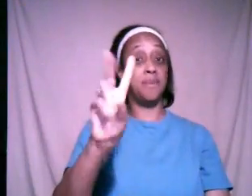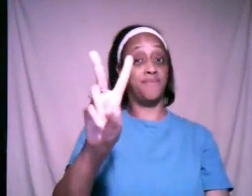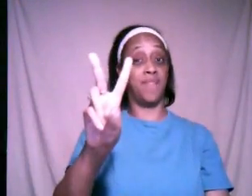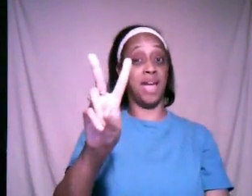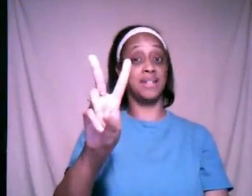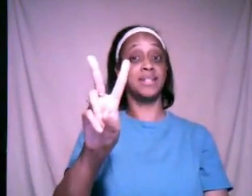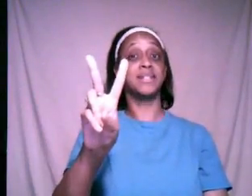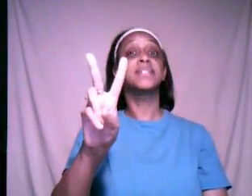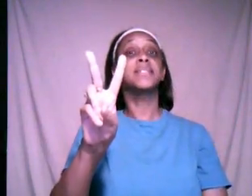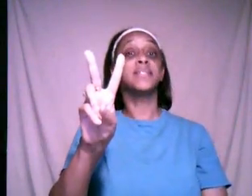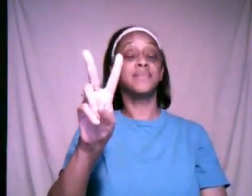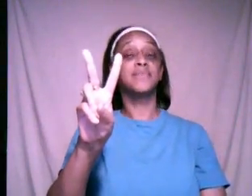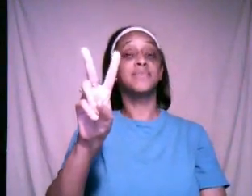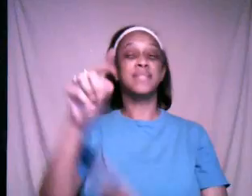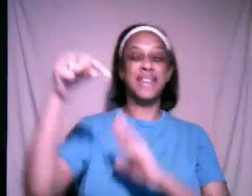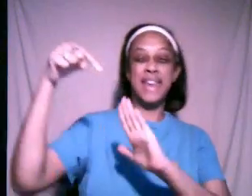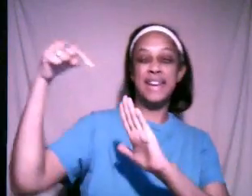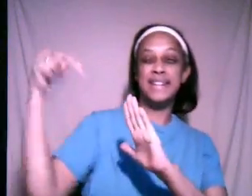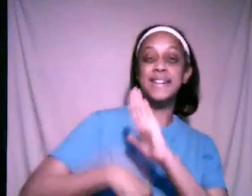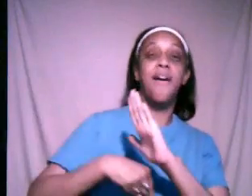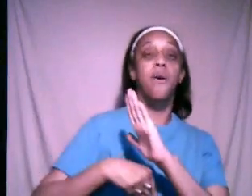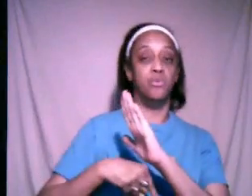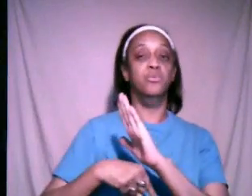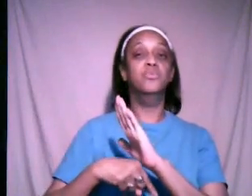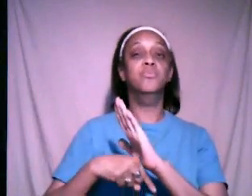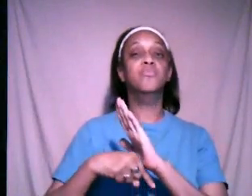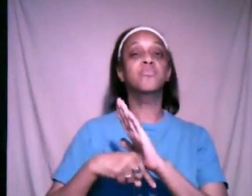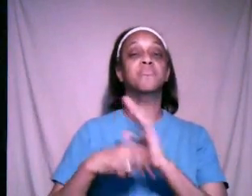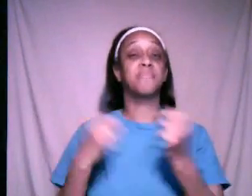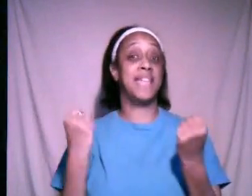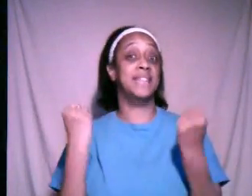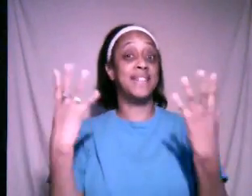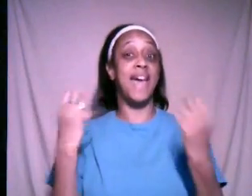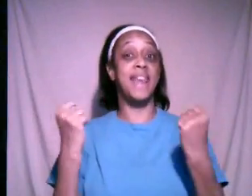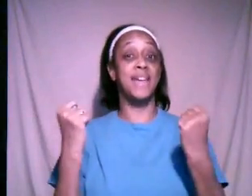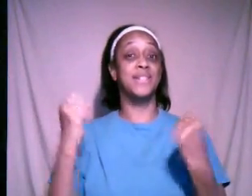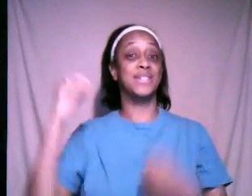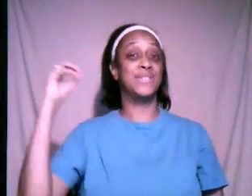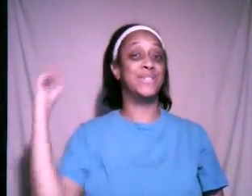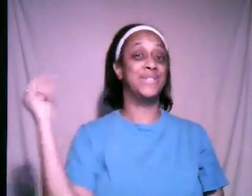about what DV is all about in sign language.